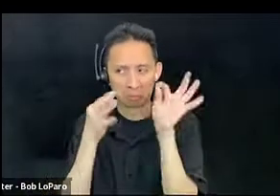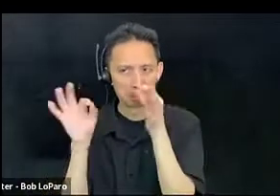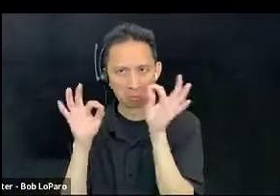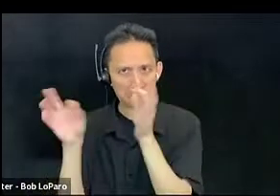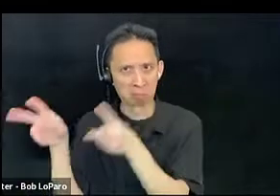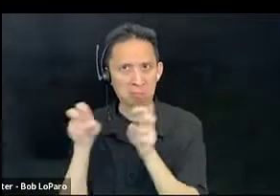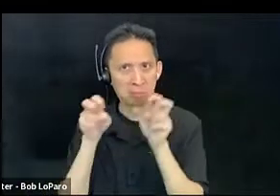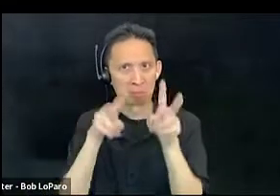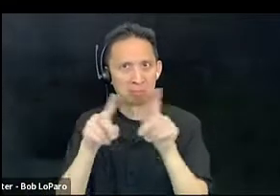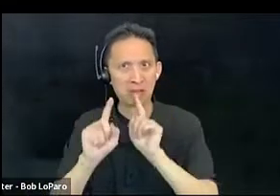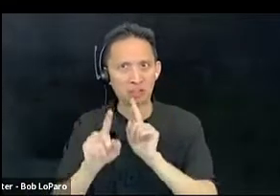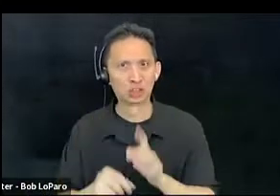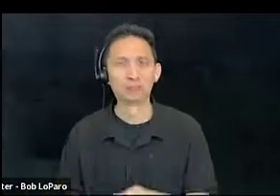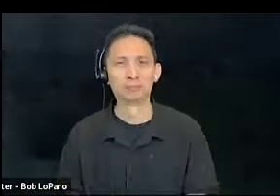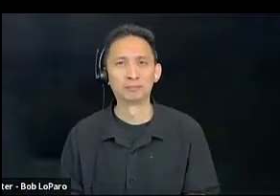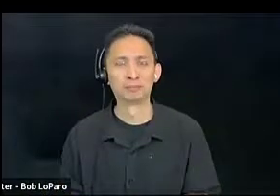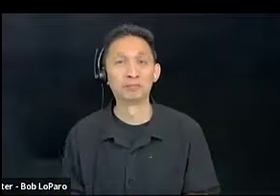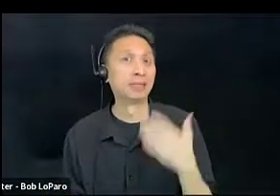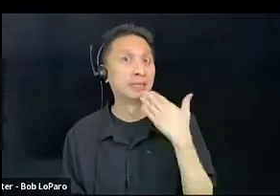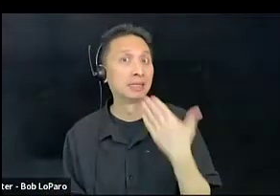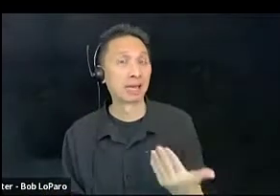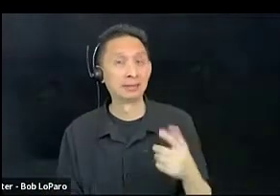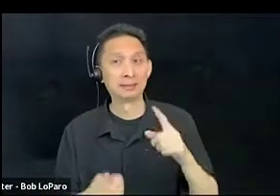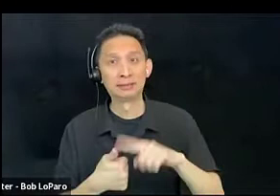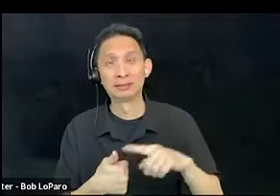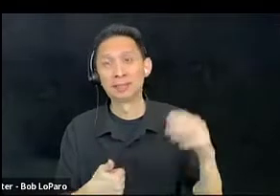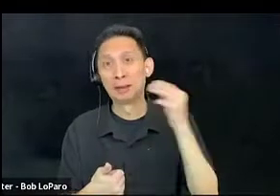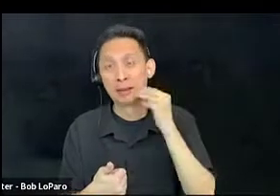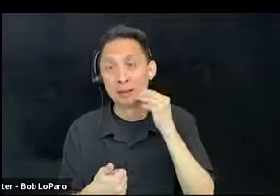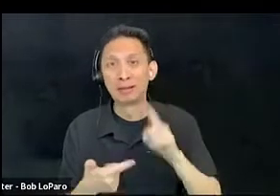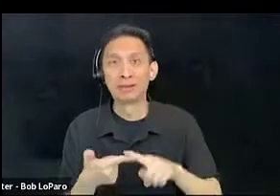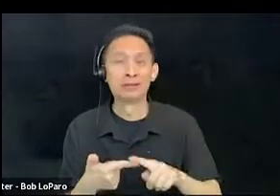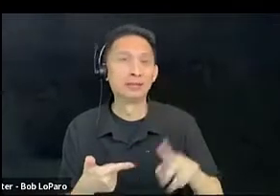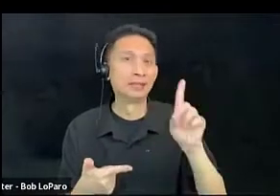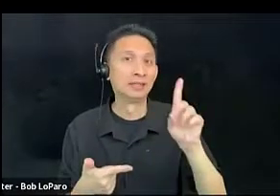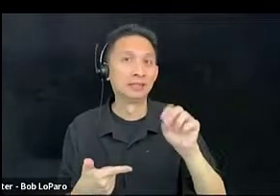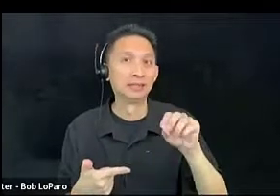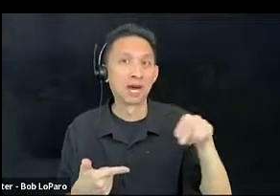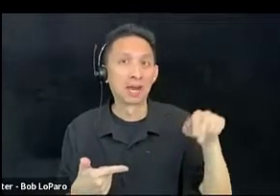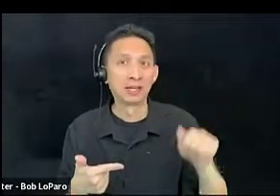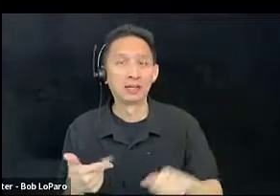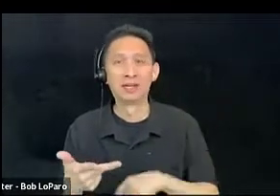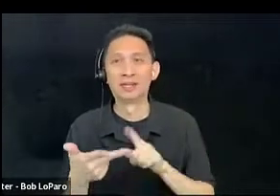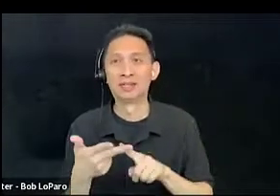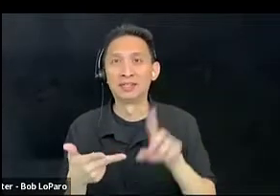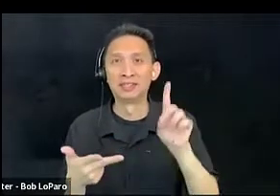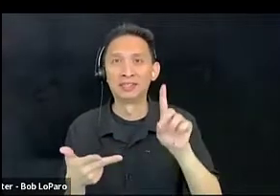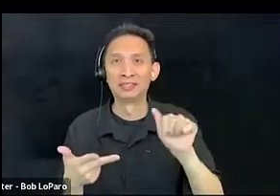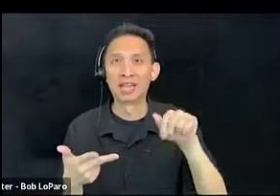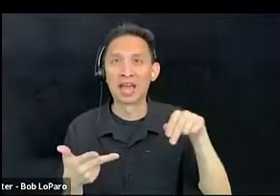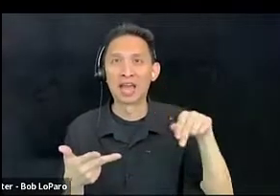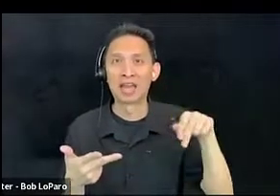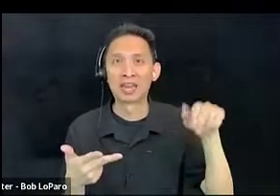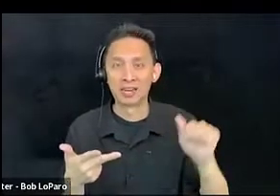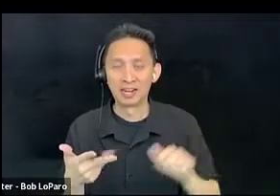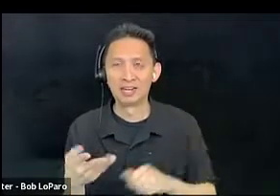as well as to Donna and Dana and Robert and Marcy for having me. This is part two,